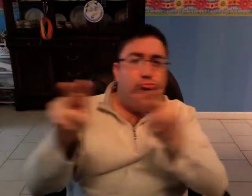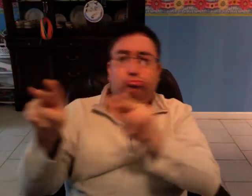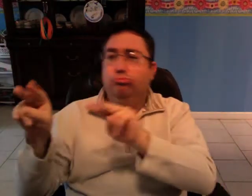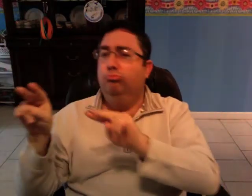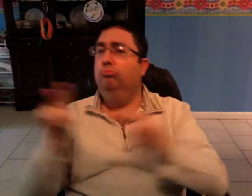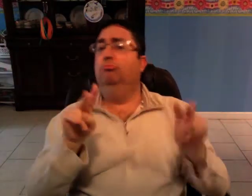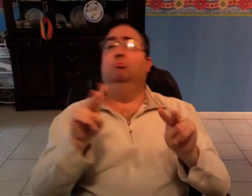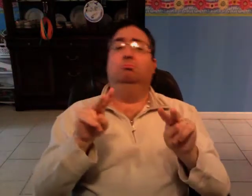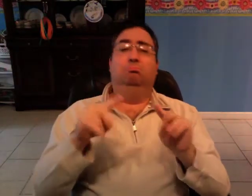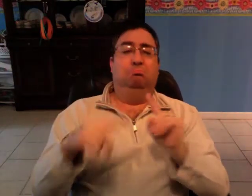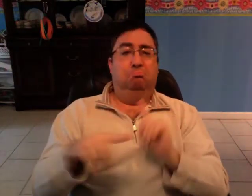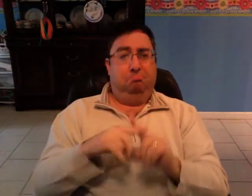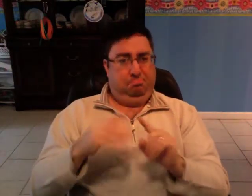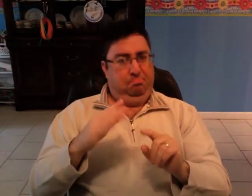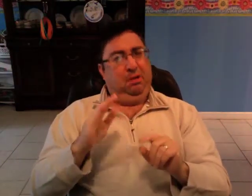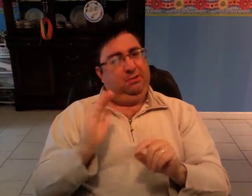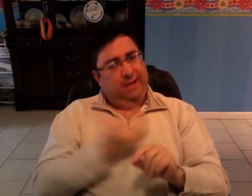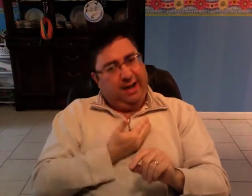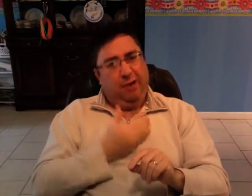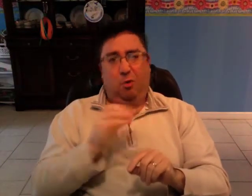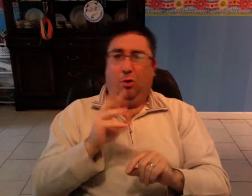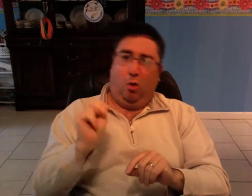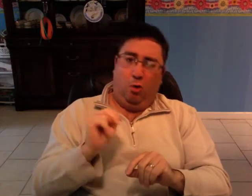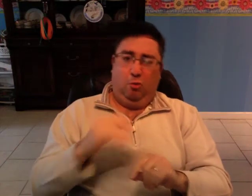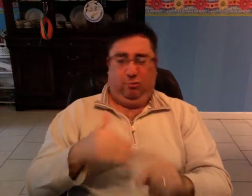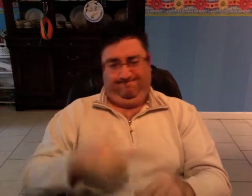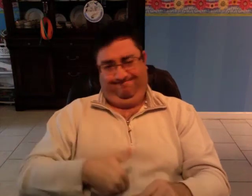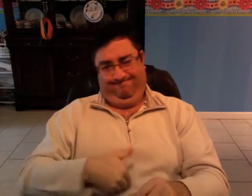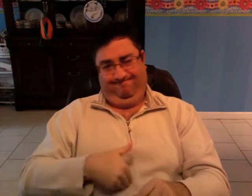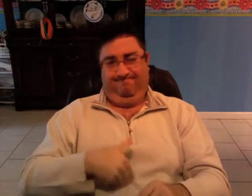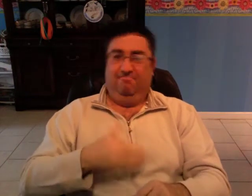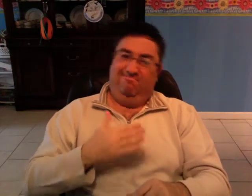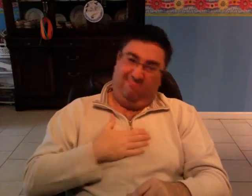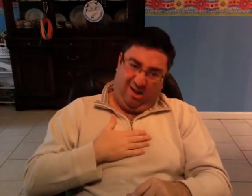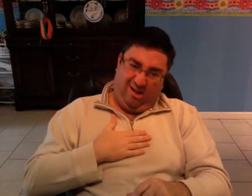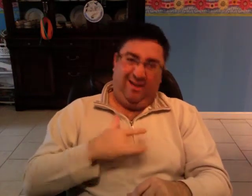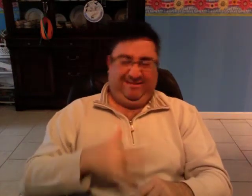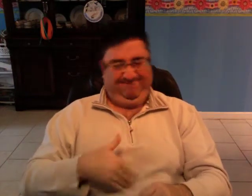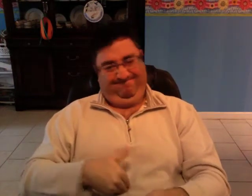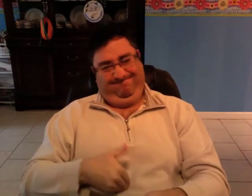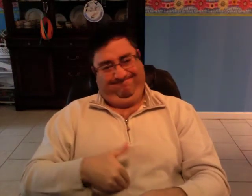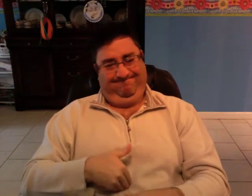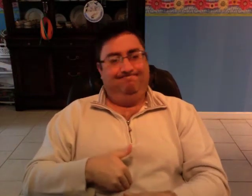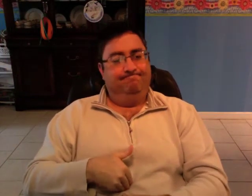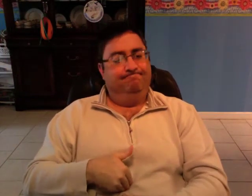plus our own intuitions,